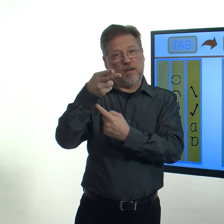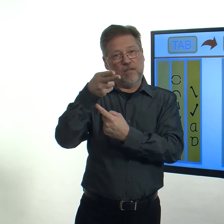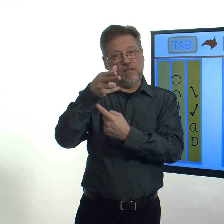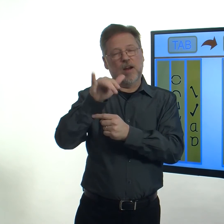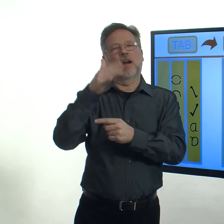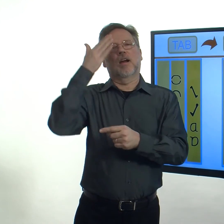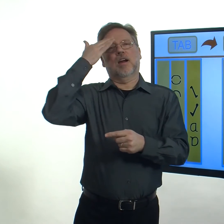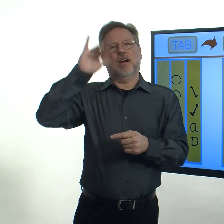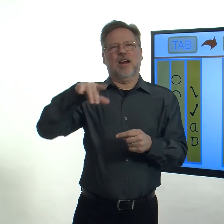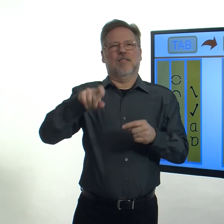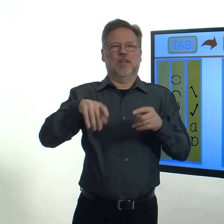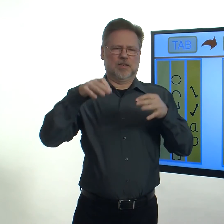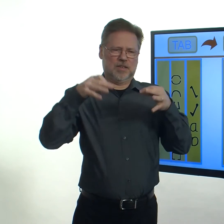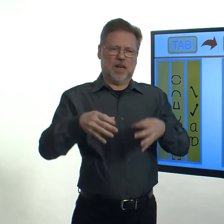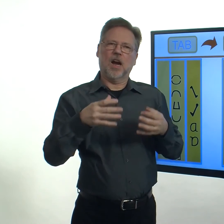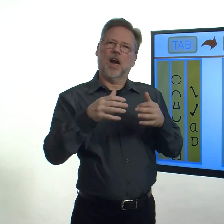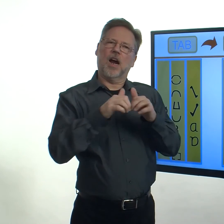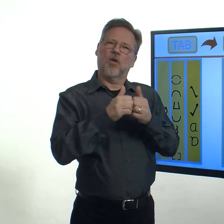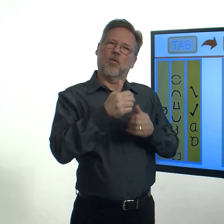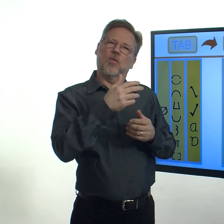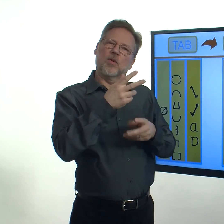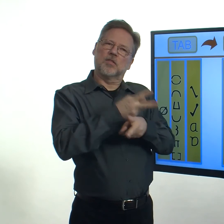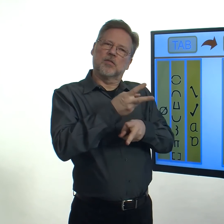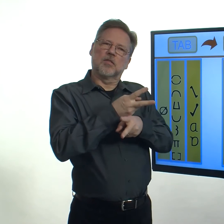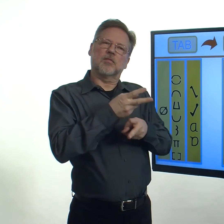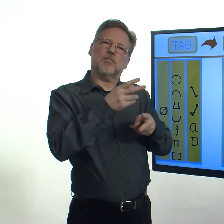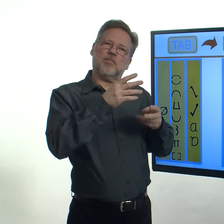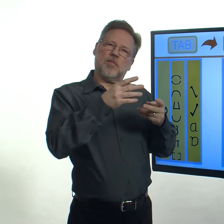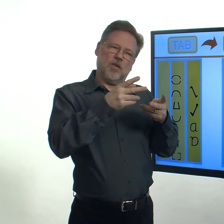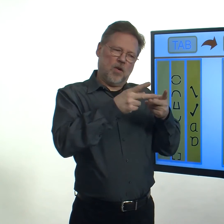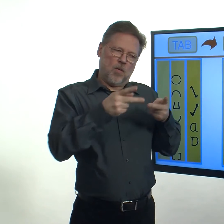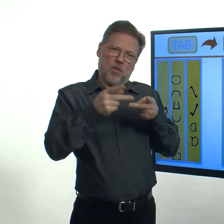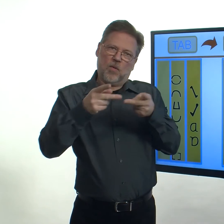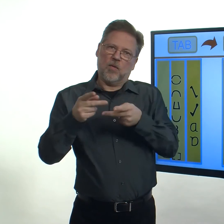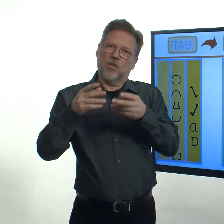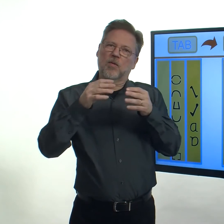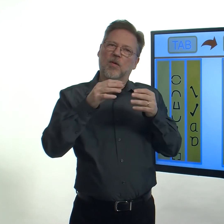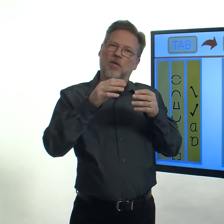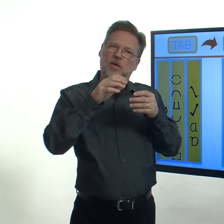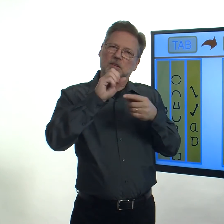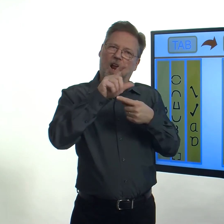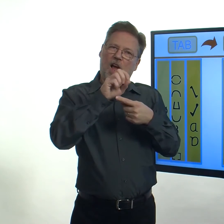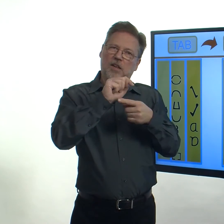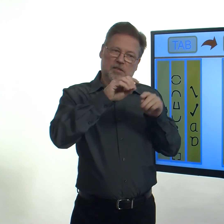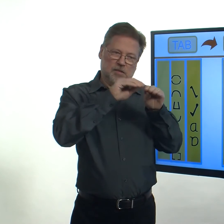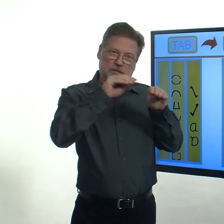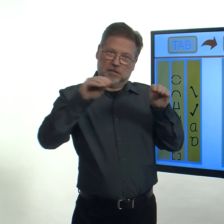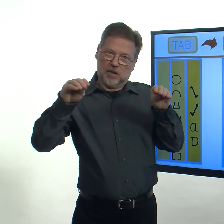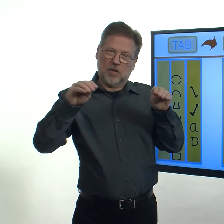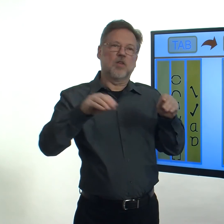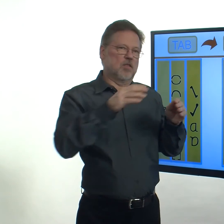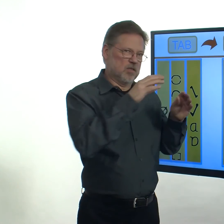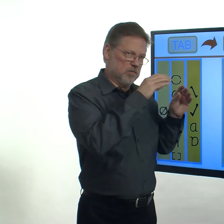they knew they’d have to decide what to do about the location of the slots. They created